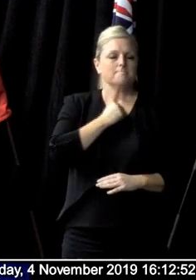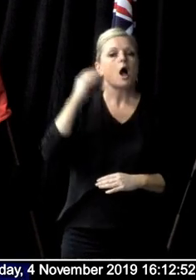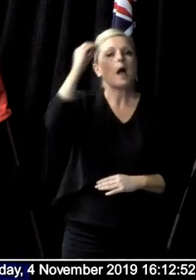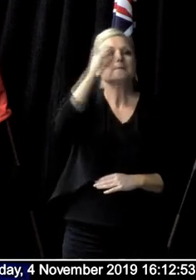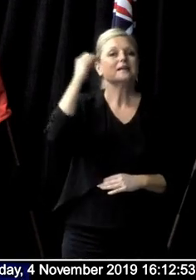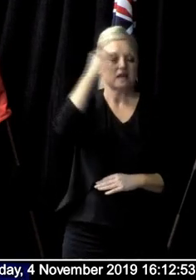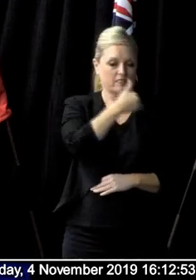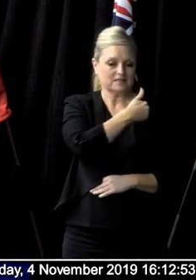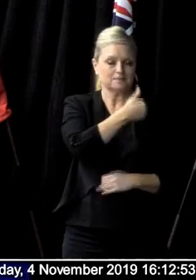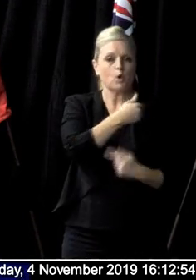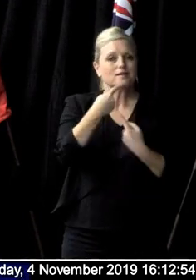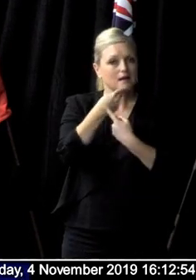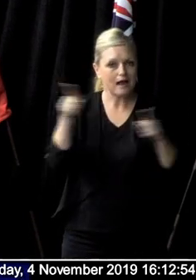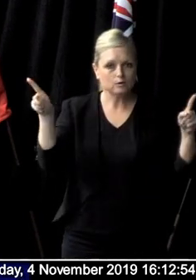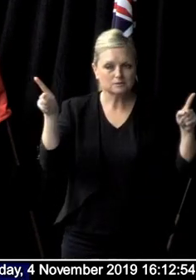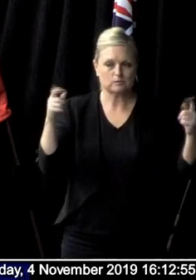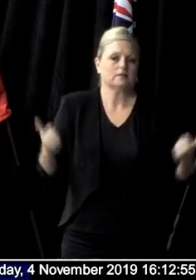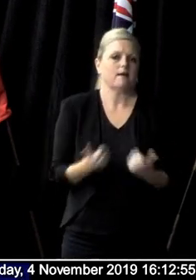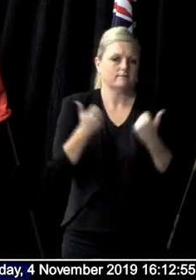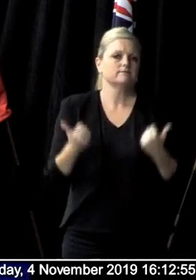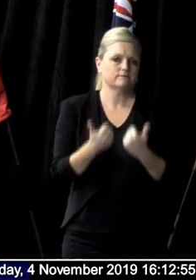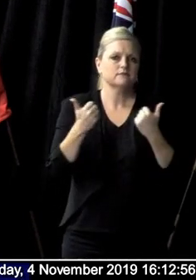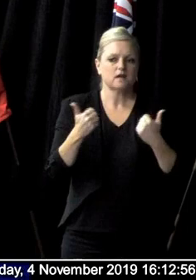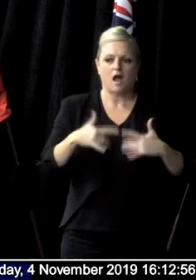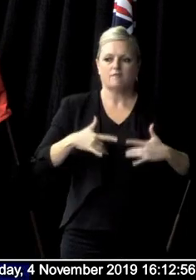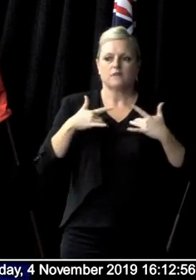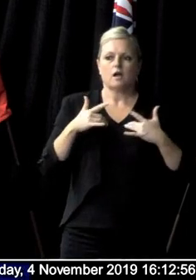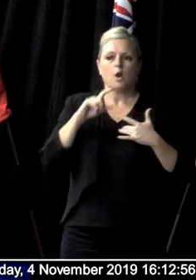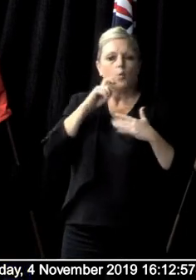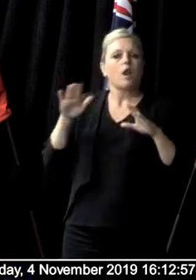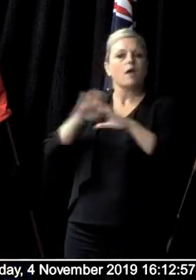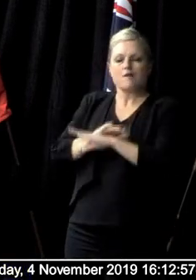sufficiently cover at least Dr Bridle’s son.